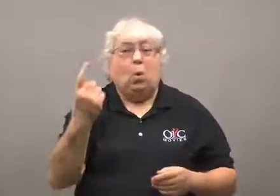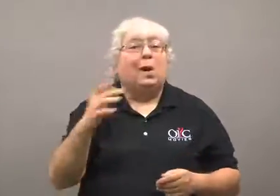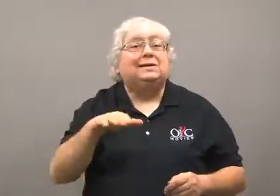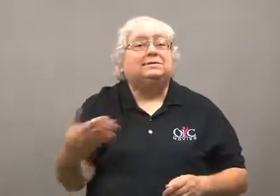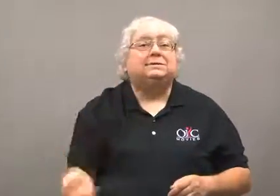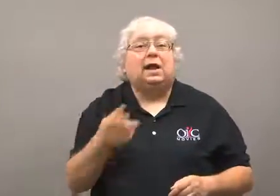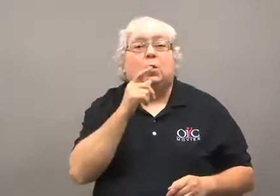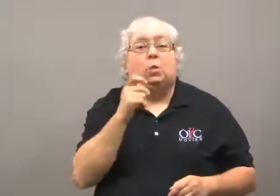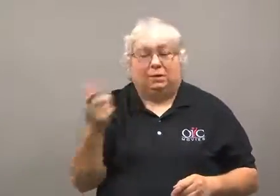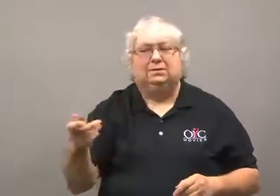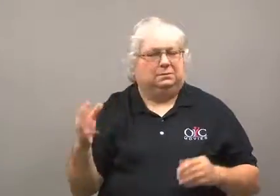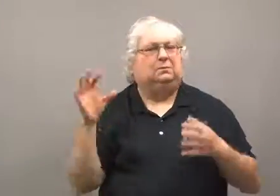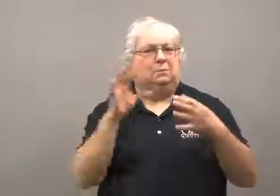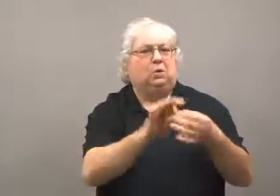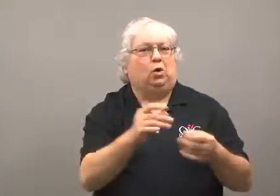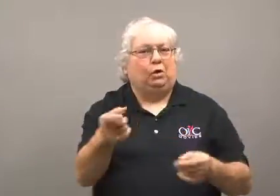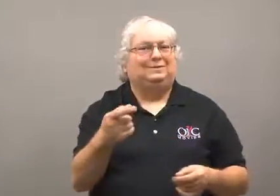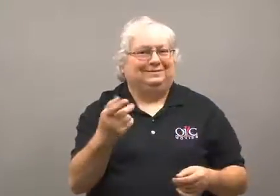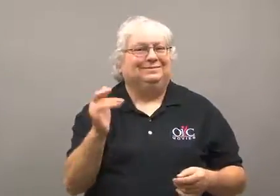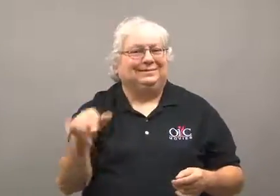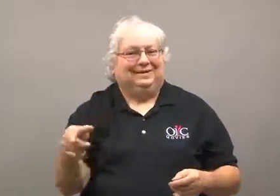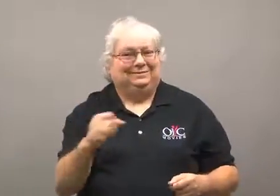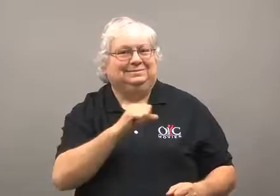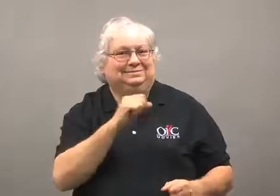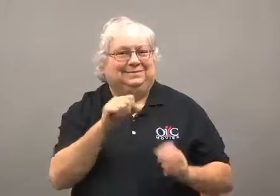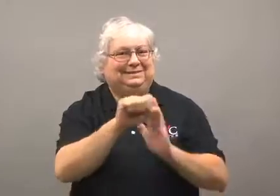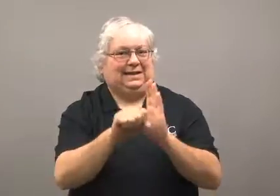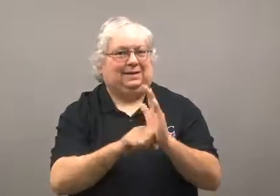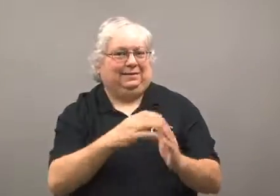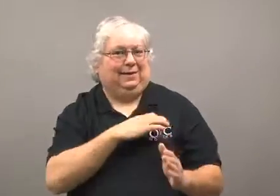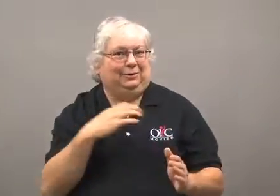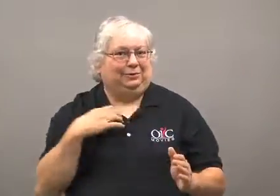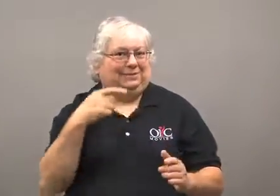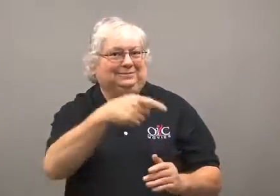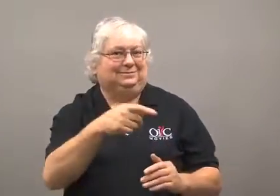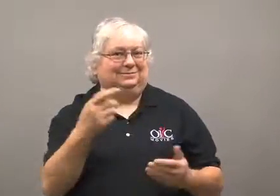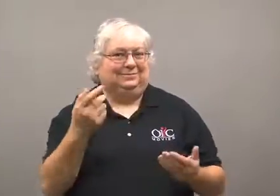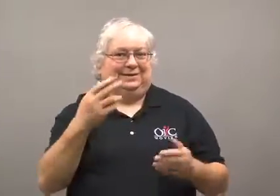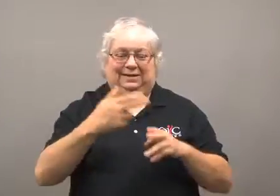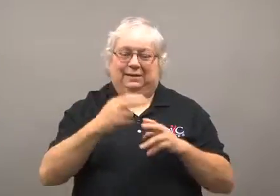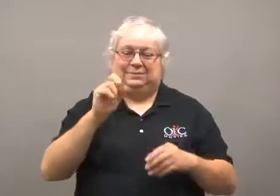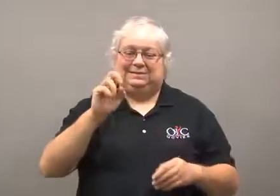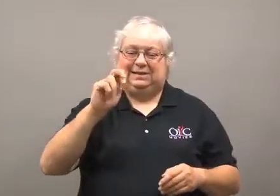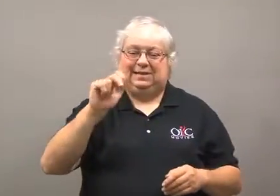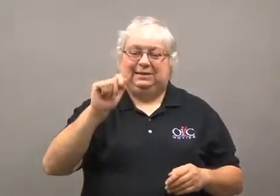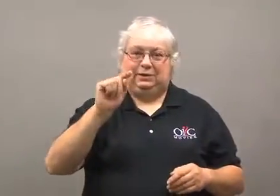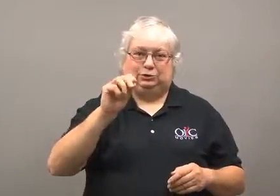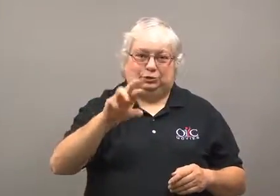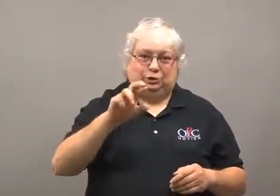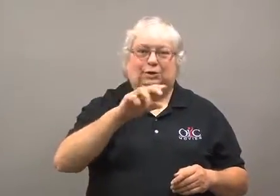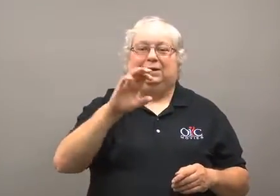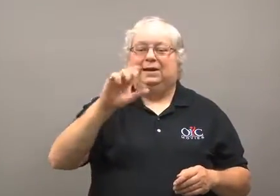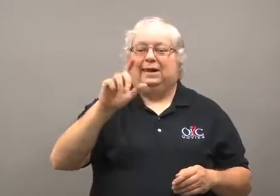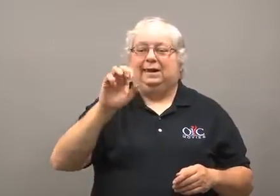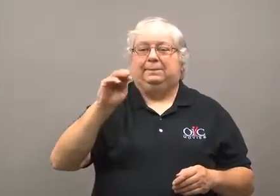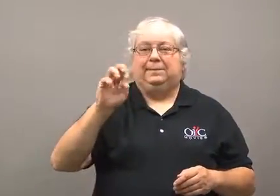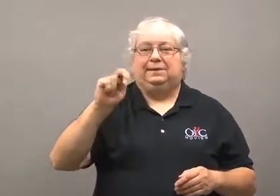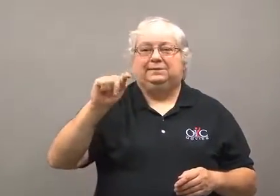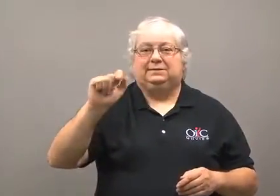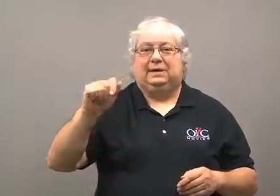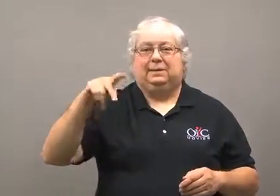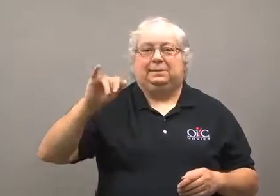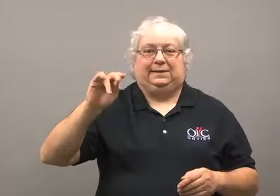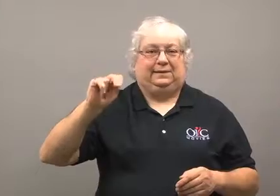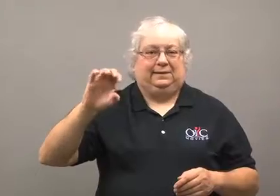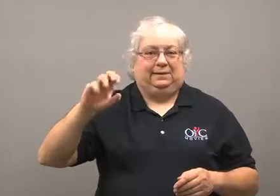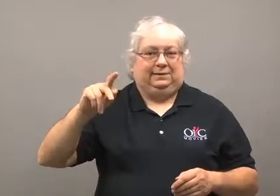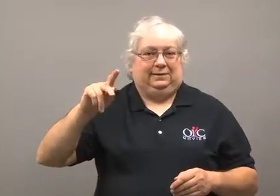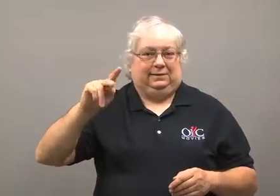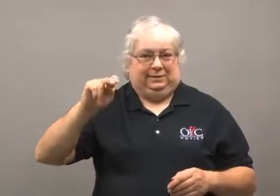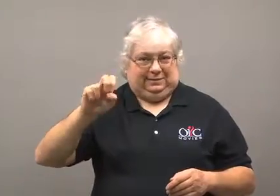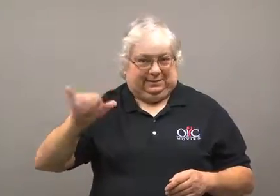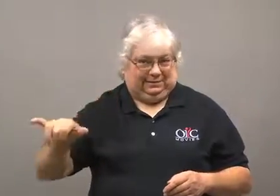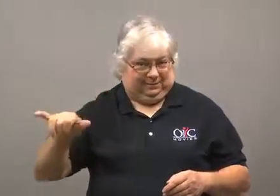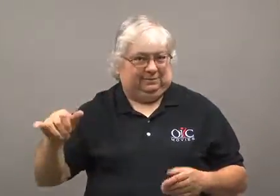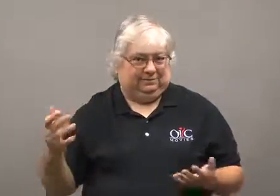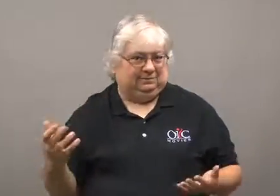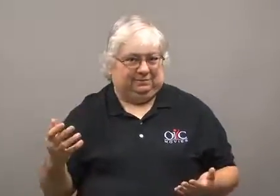One of the victims was a member of the state legislature, Senator Clementa Pinckney.